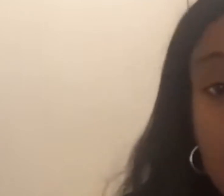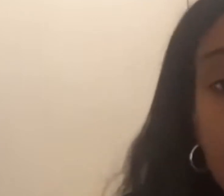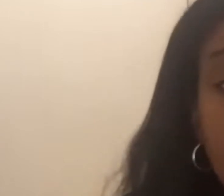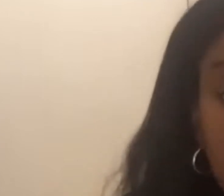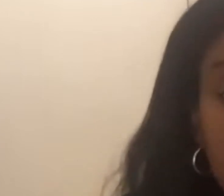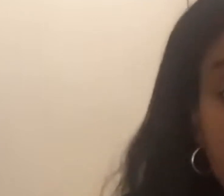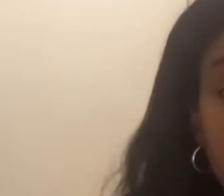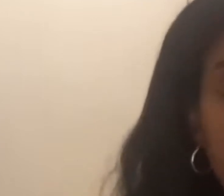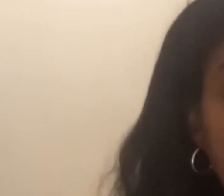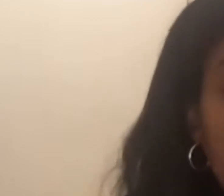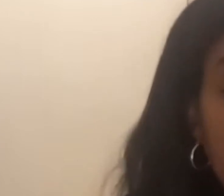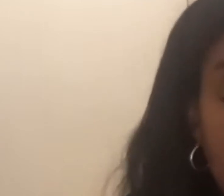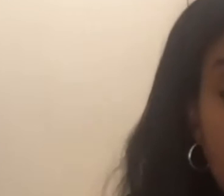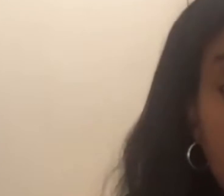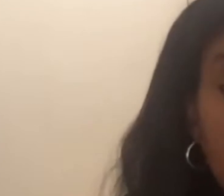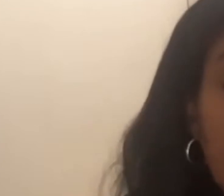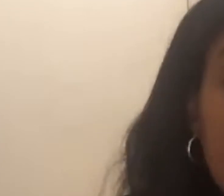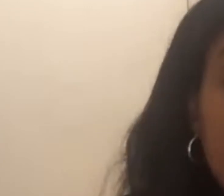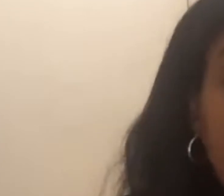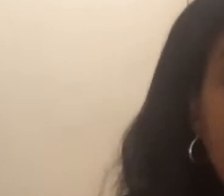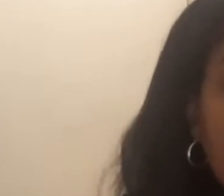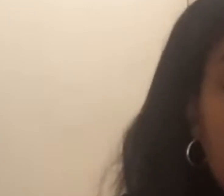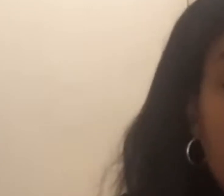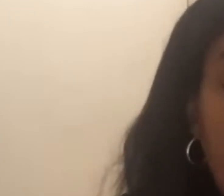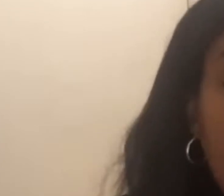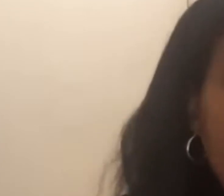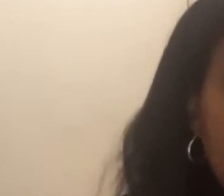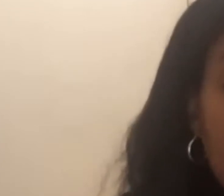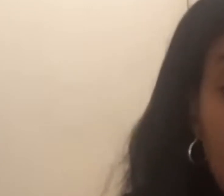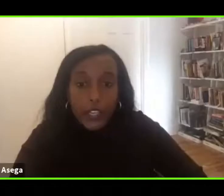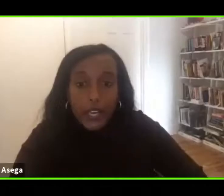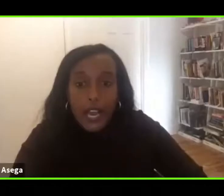make space for ourselves and each other in the world lays a foundation for how we move forward